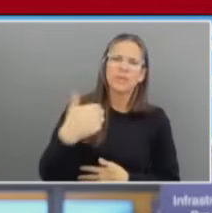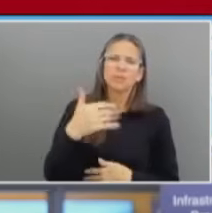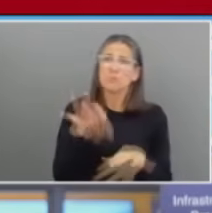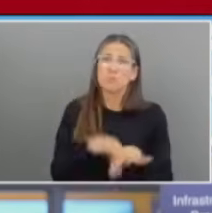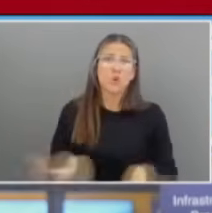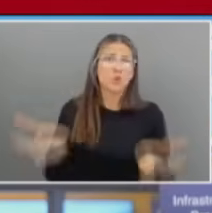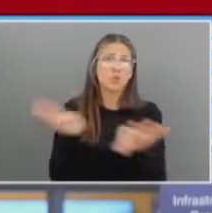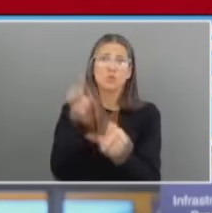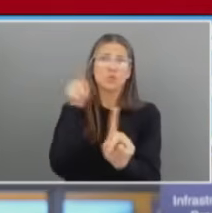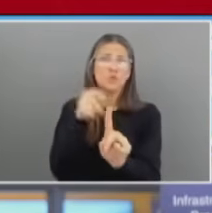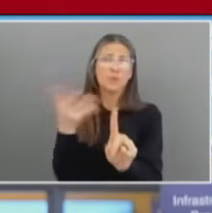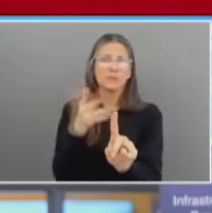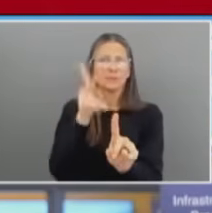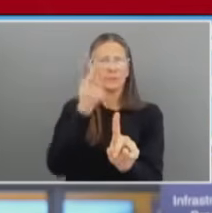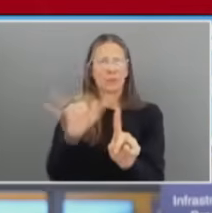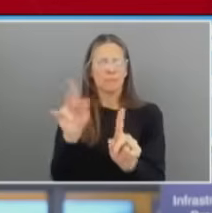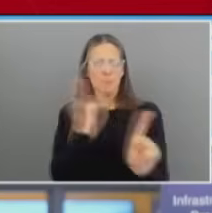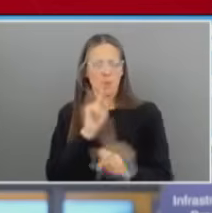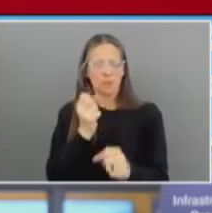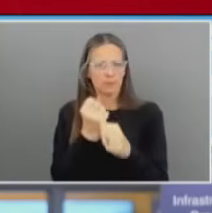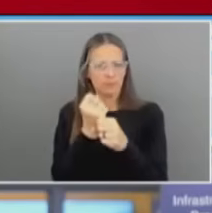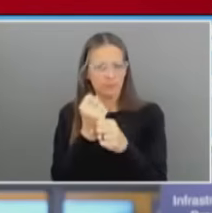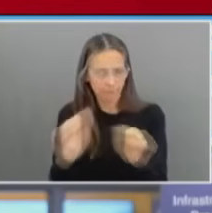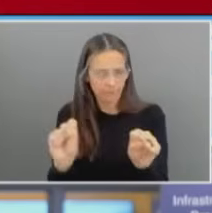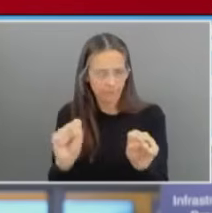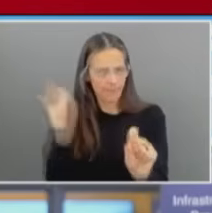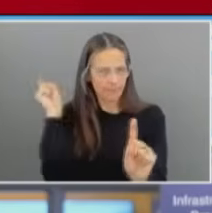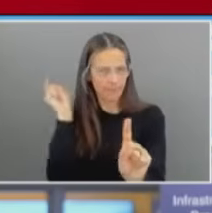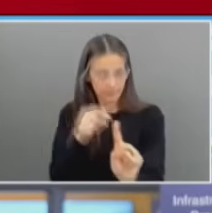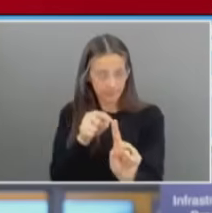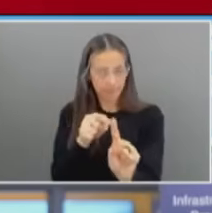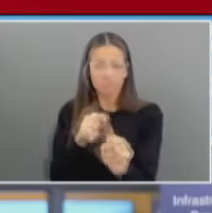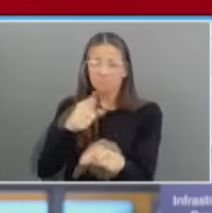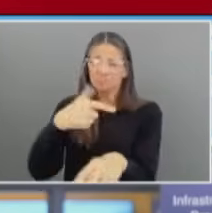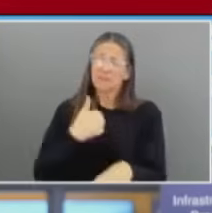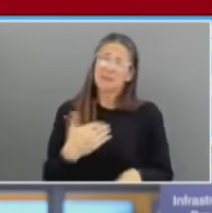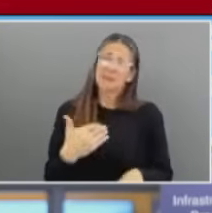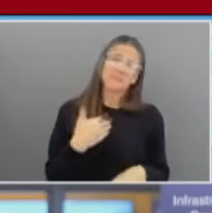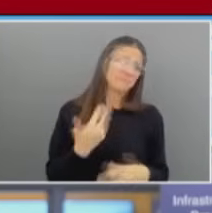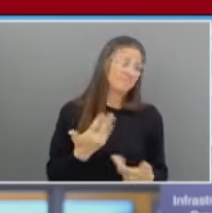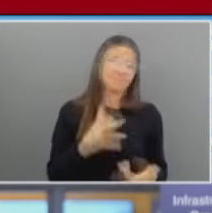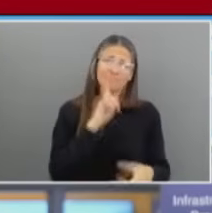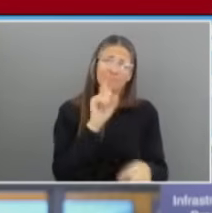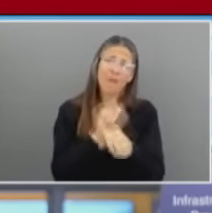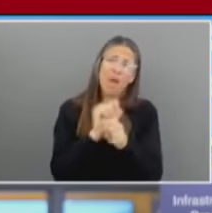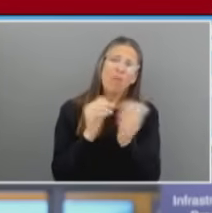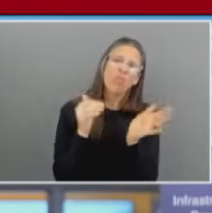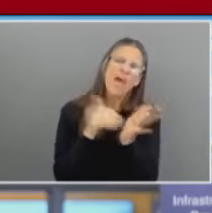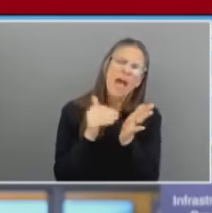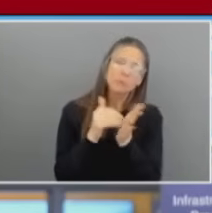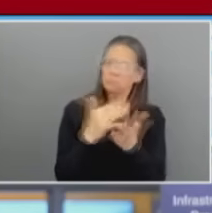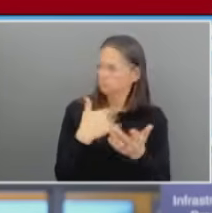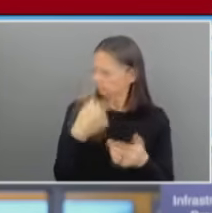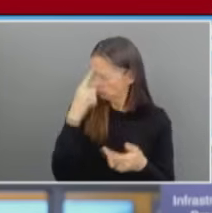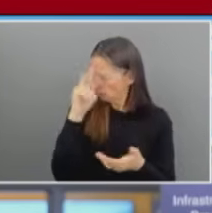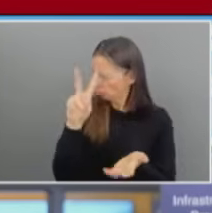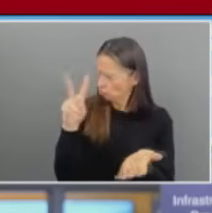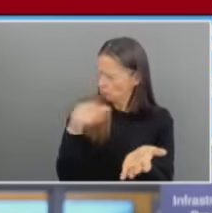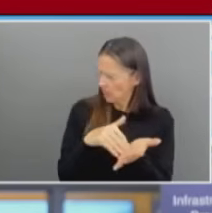OUR FOCUS AT THE TRANSPORTATION CABINET, AT THE DEPARTMENT OF HIGHWAYS REMAINS ON KEEPING KENTUCKIANS SAFE.